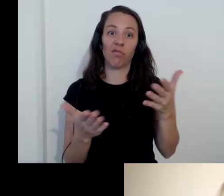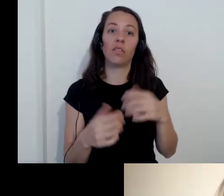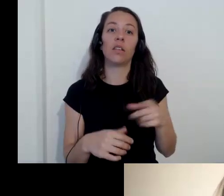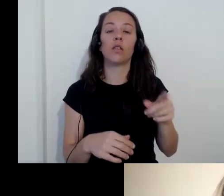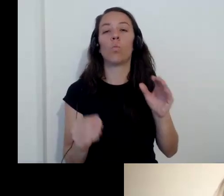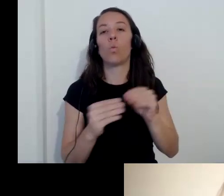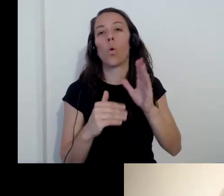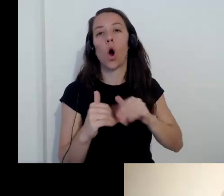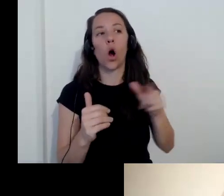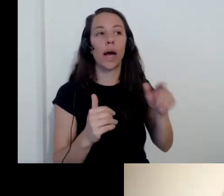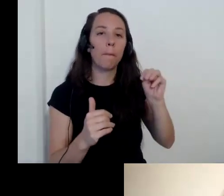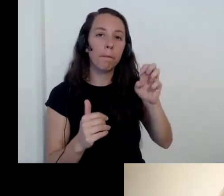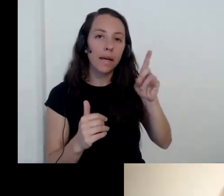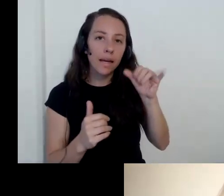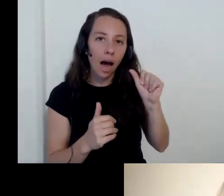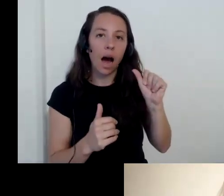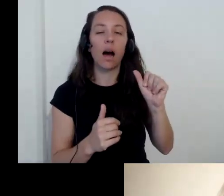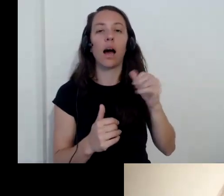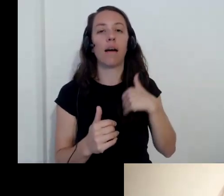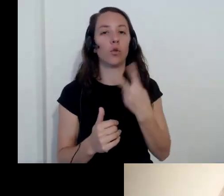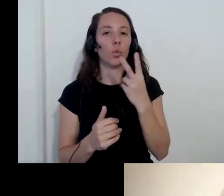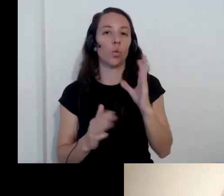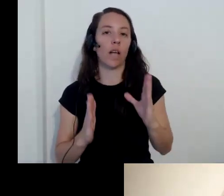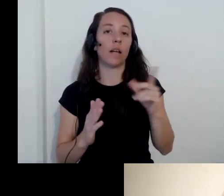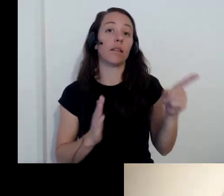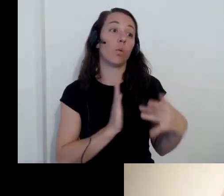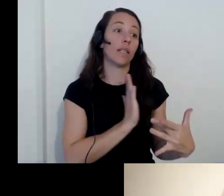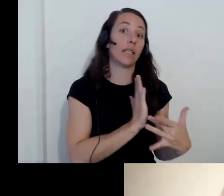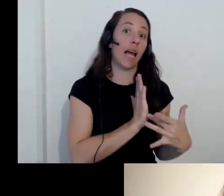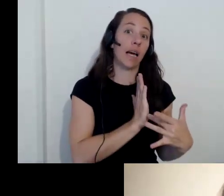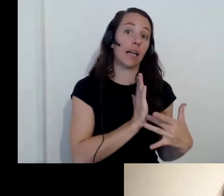so we have two sides to our business. We have the Tech side, Making Space, which I primary focused on today.